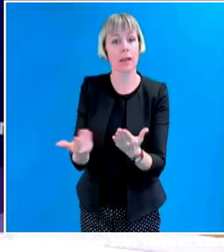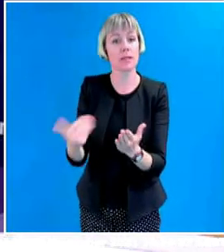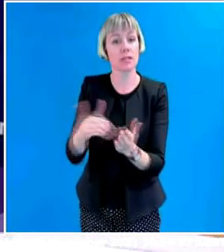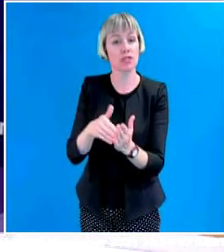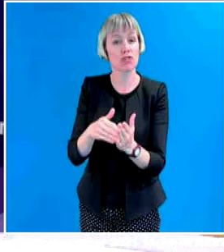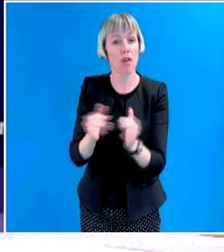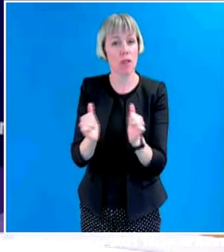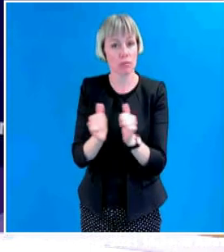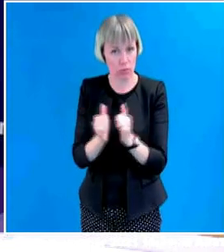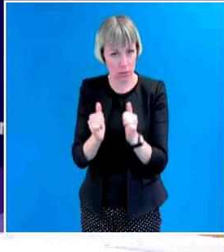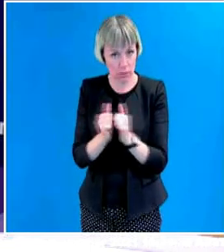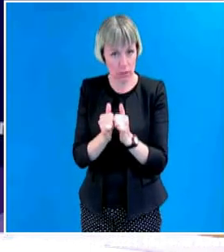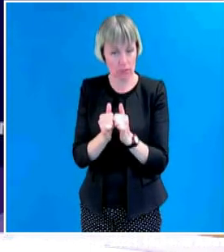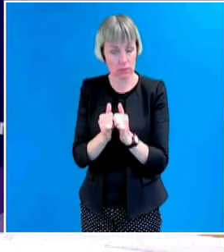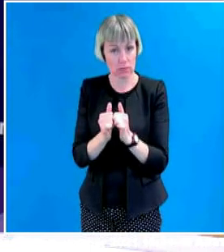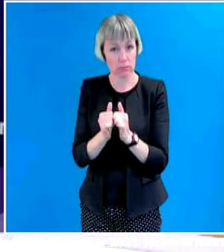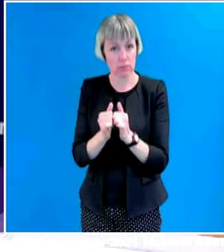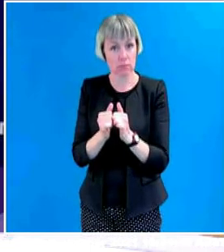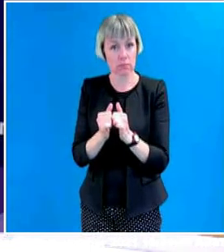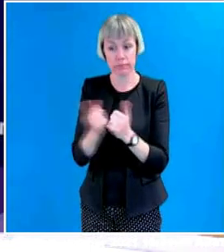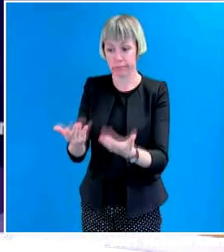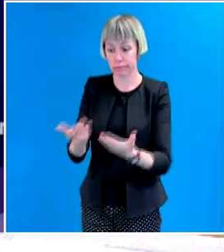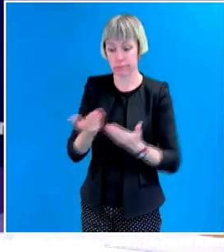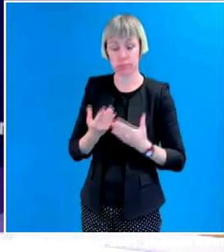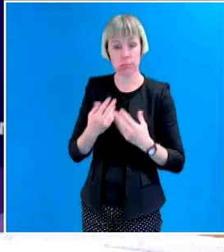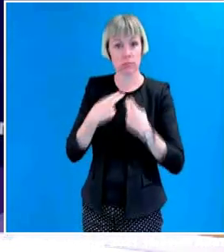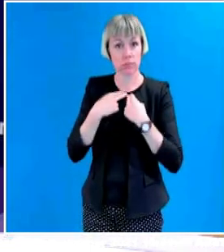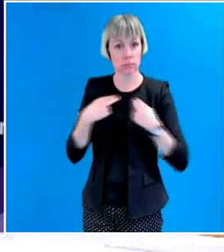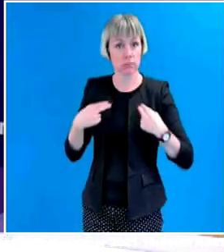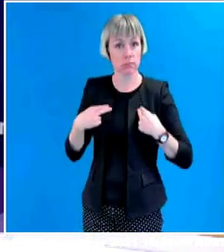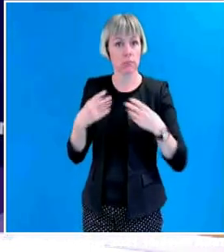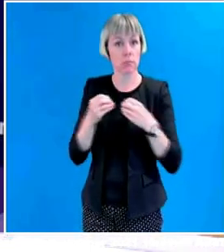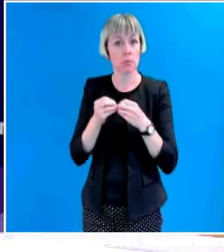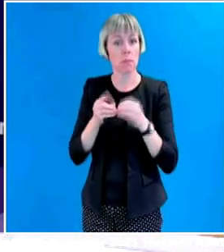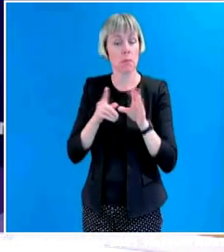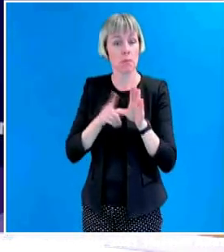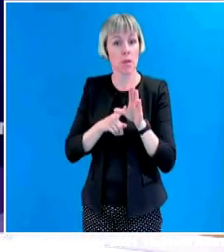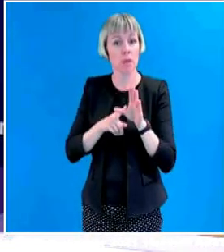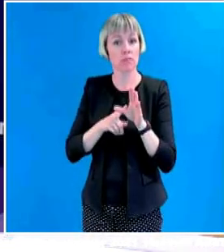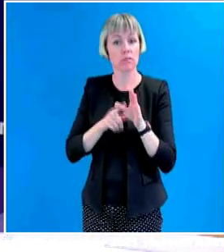suggest for tendering by Counsel Assisting by 19 November 2021.